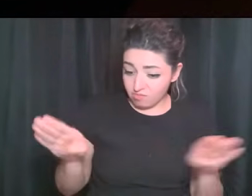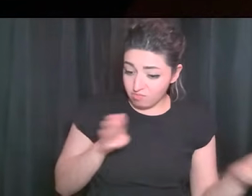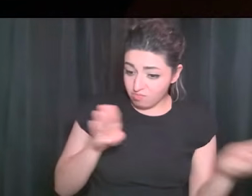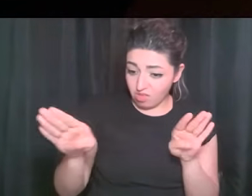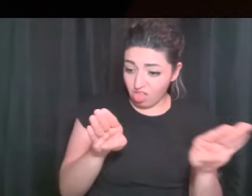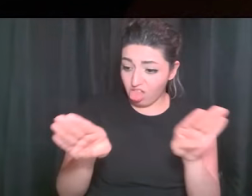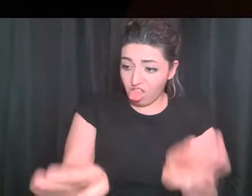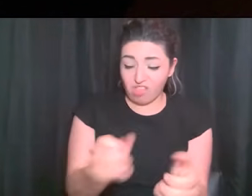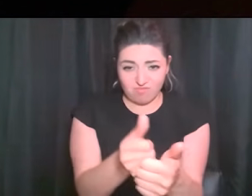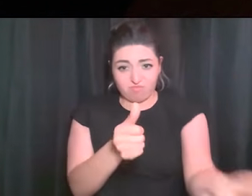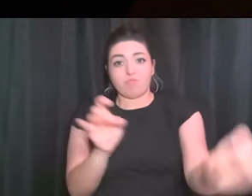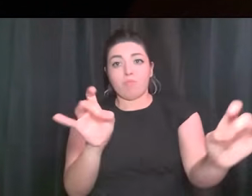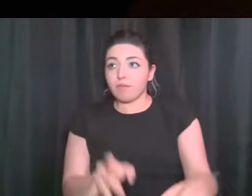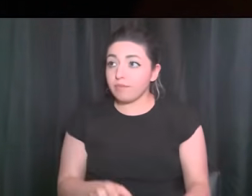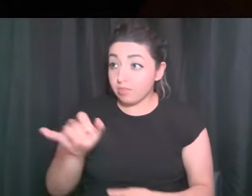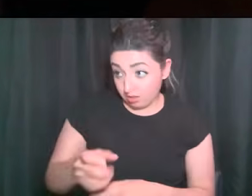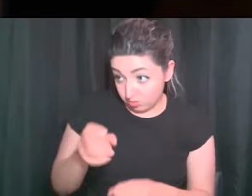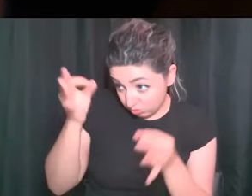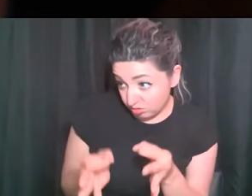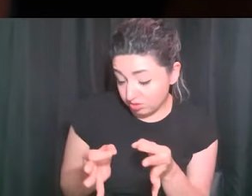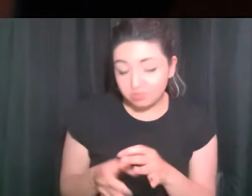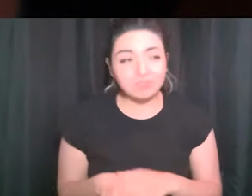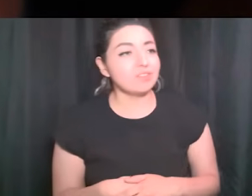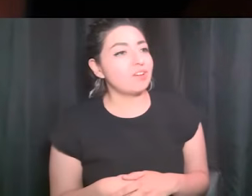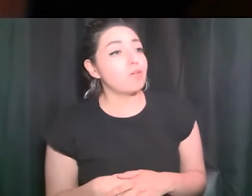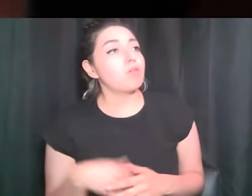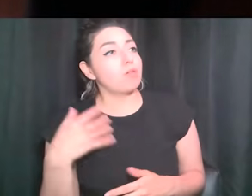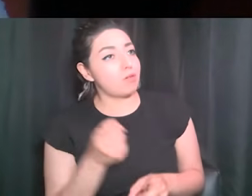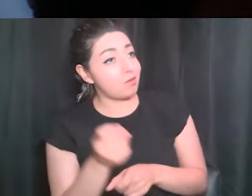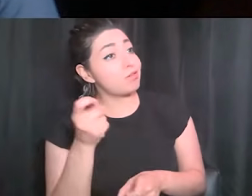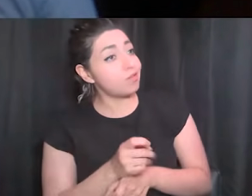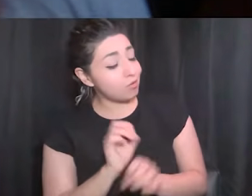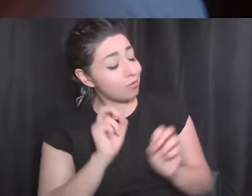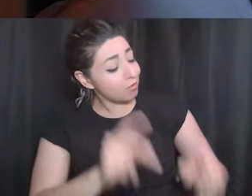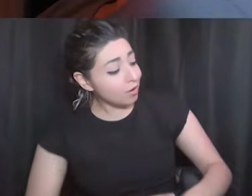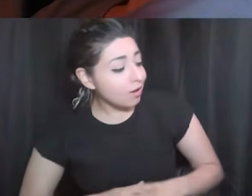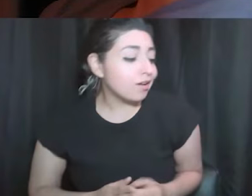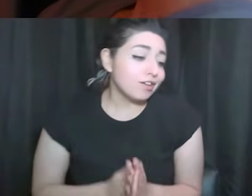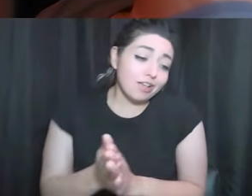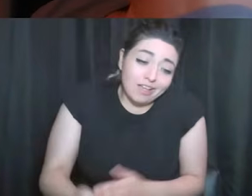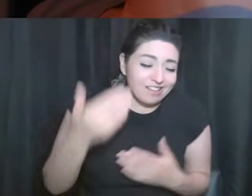and relentlessly hostile is a choice? You got jokes, huh? You're a riot.